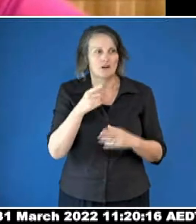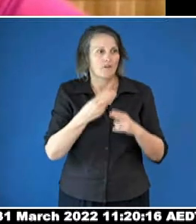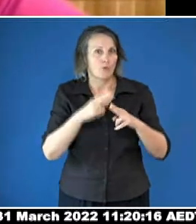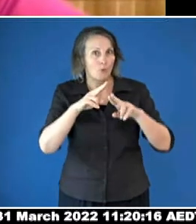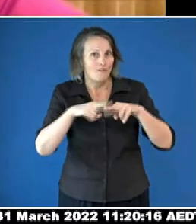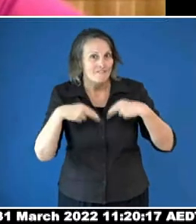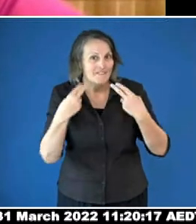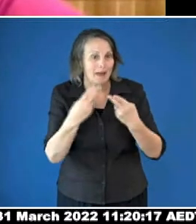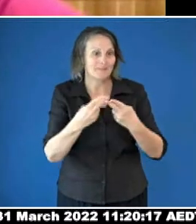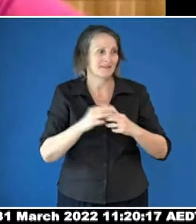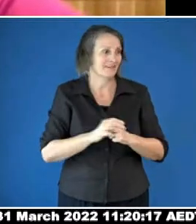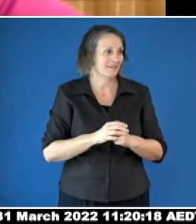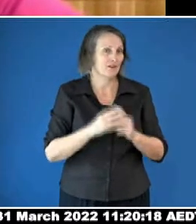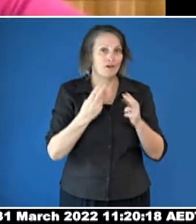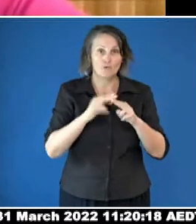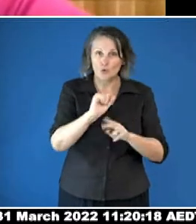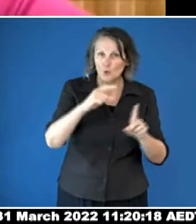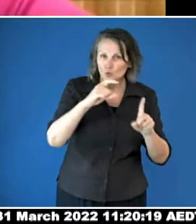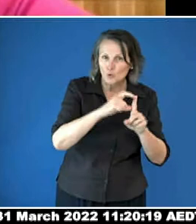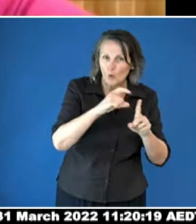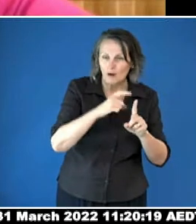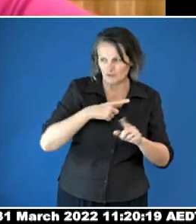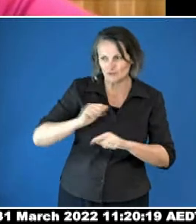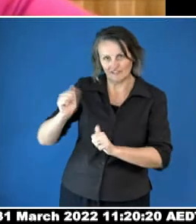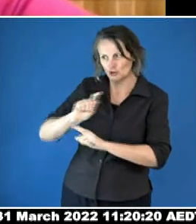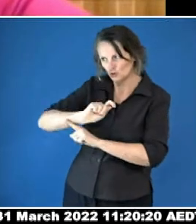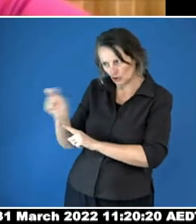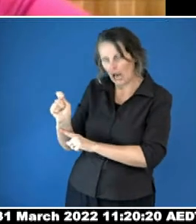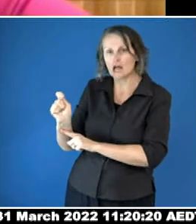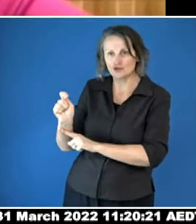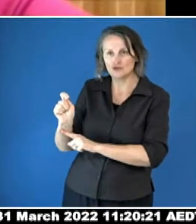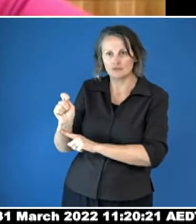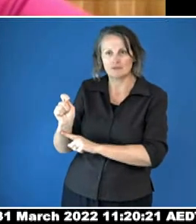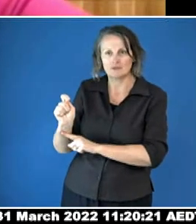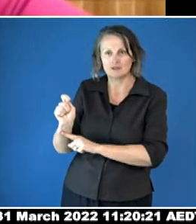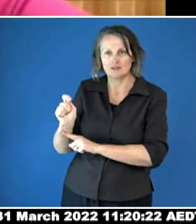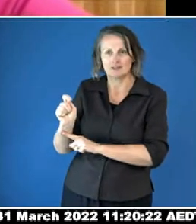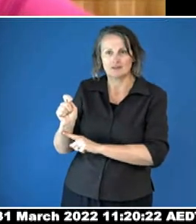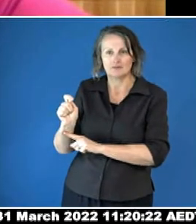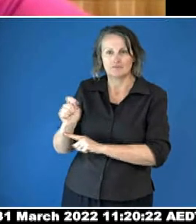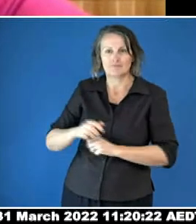have seen for Niky since he has been sentenced and he is no longer in a position